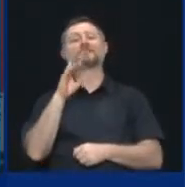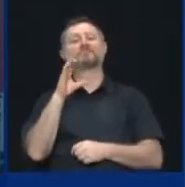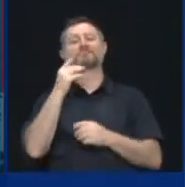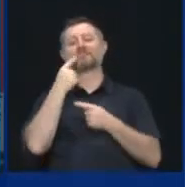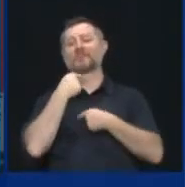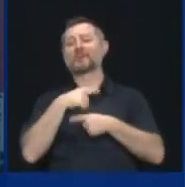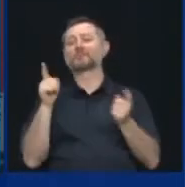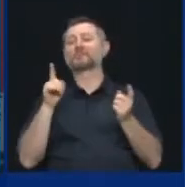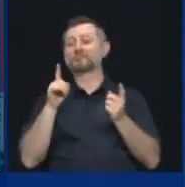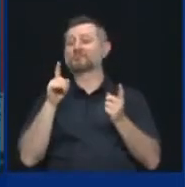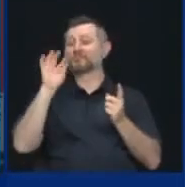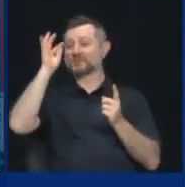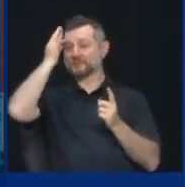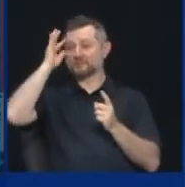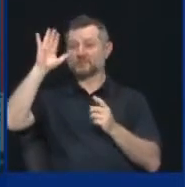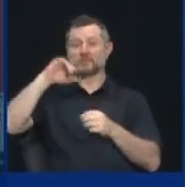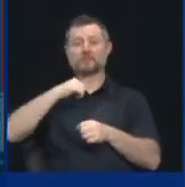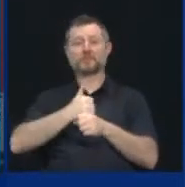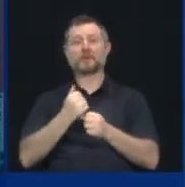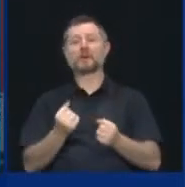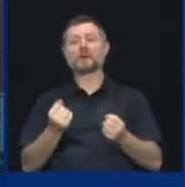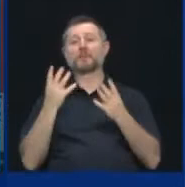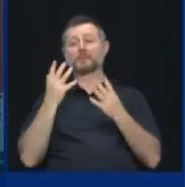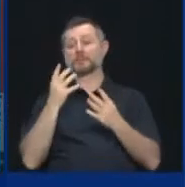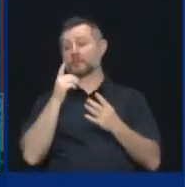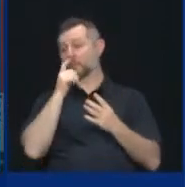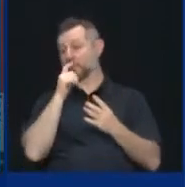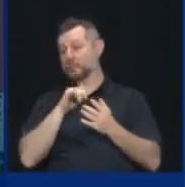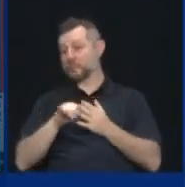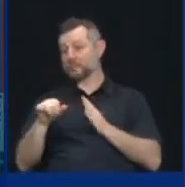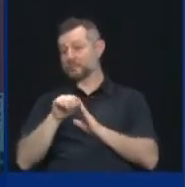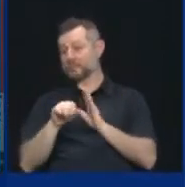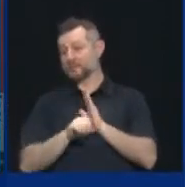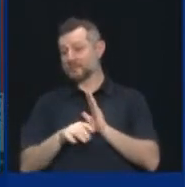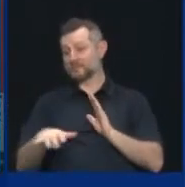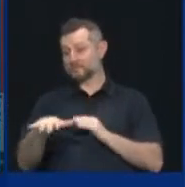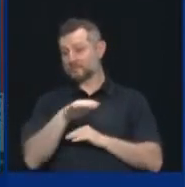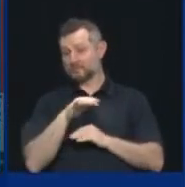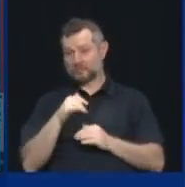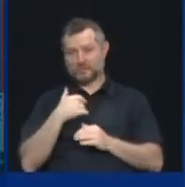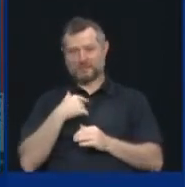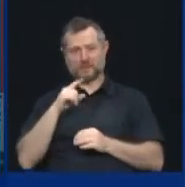ACCORDING TO THE CDC, WE HAVE DONE A MORE SHOTS IN ARMS PER